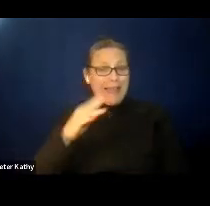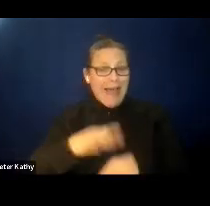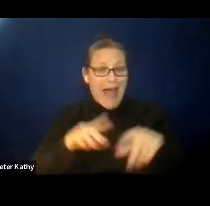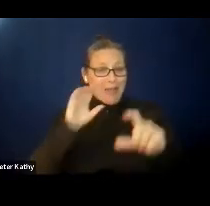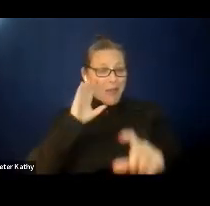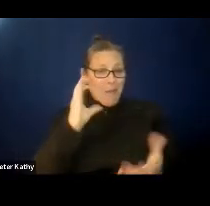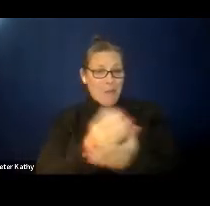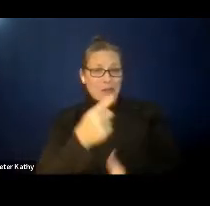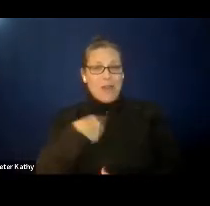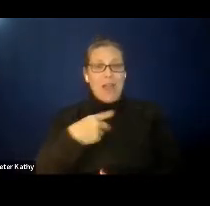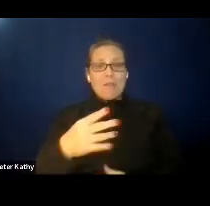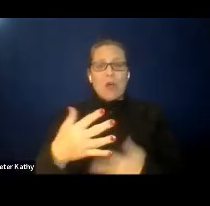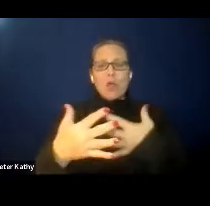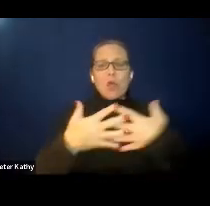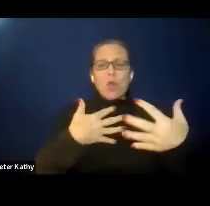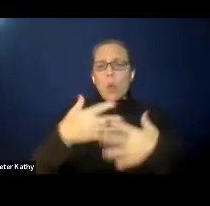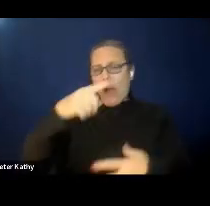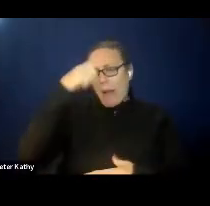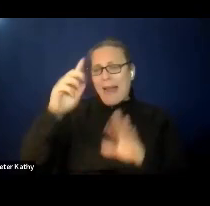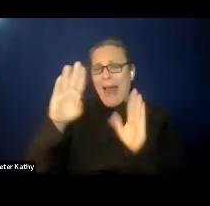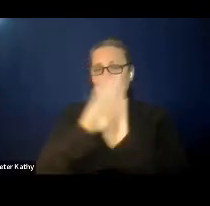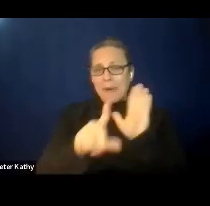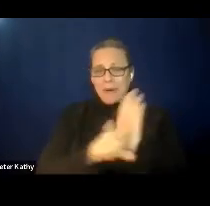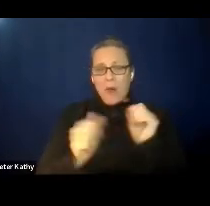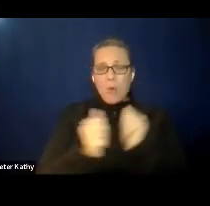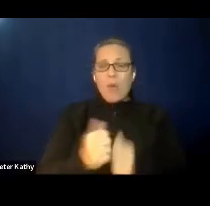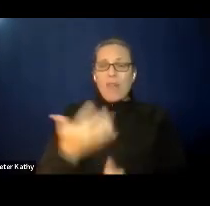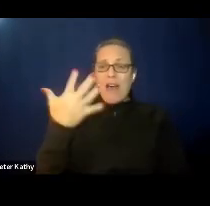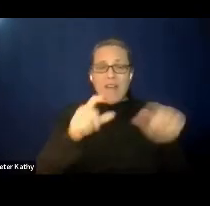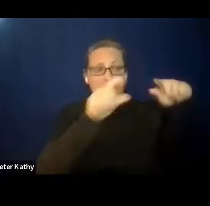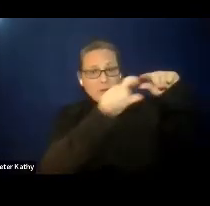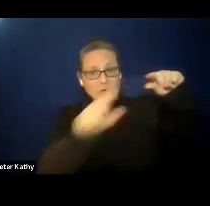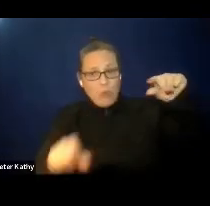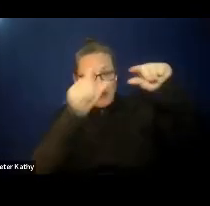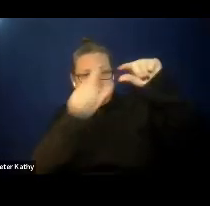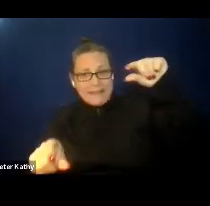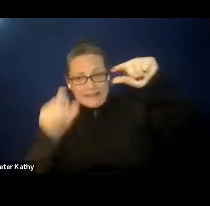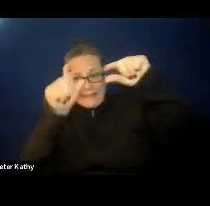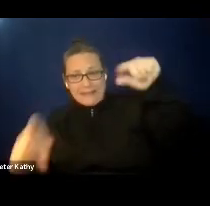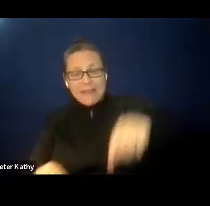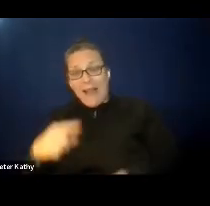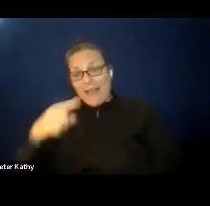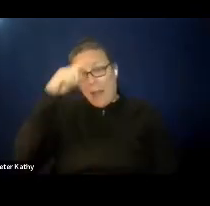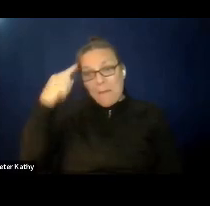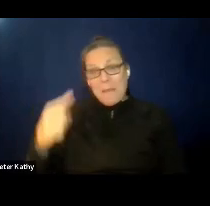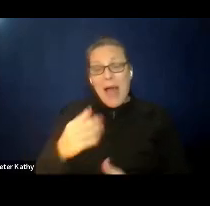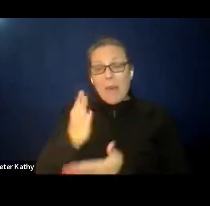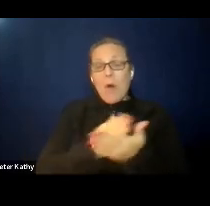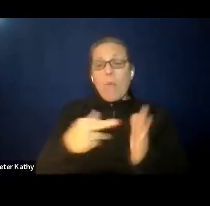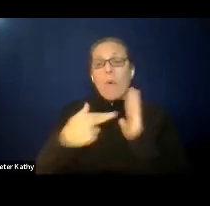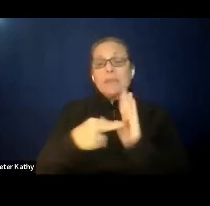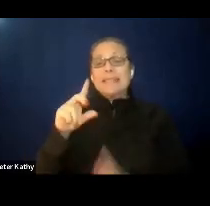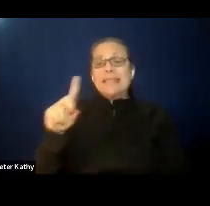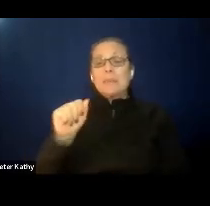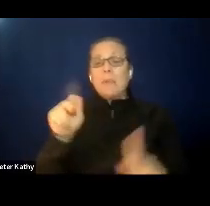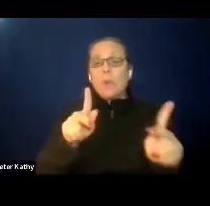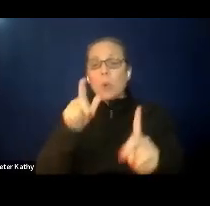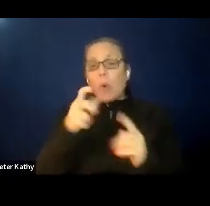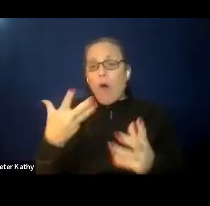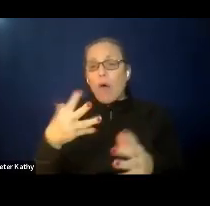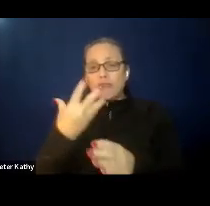job of offering the full scope of the disability community. The Disability